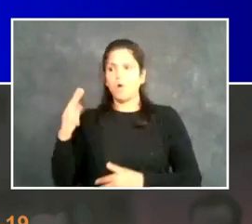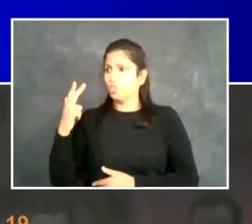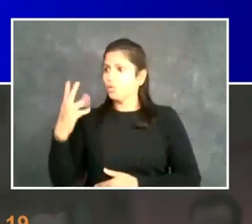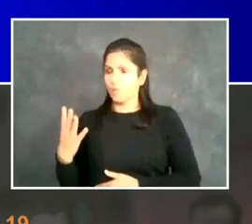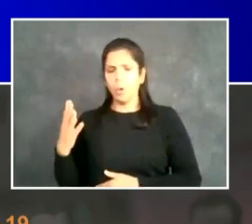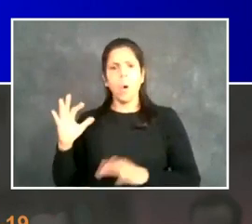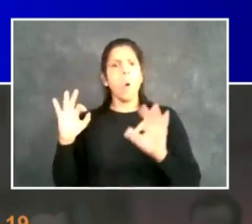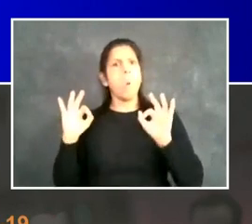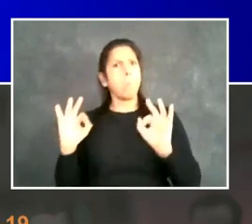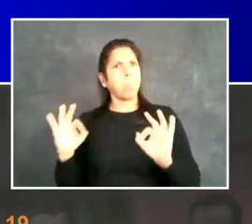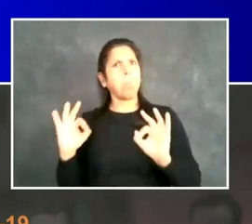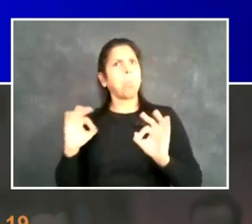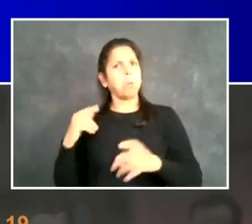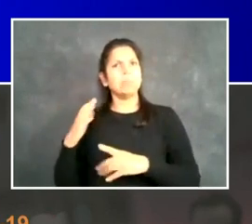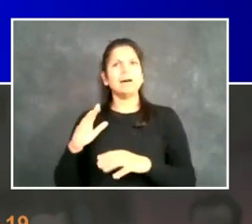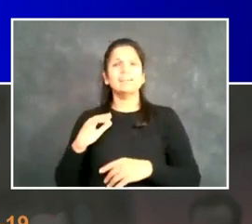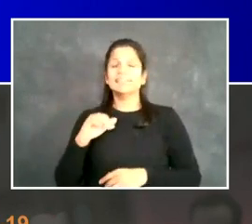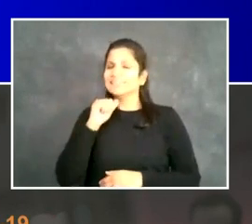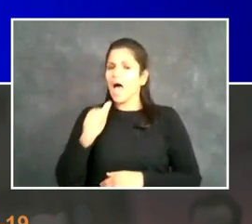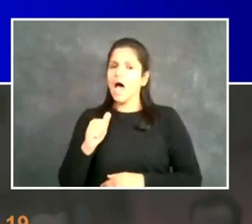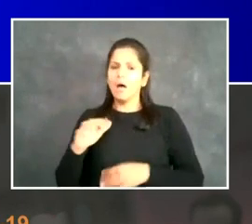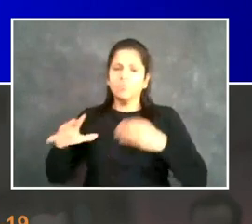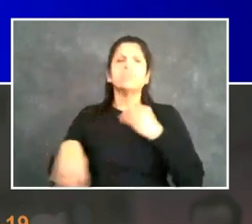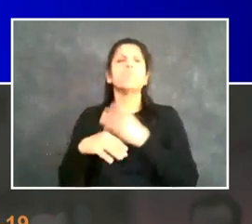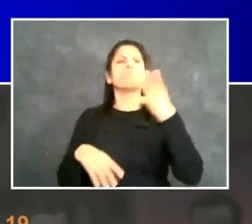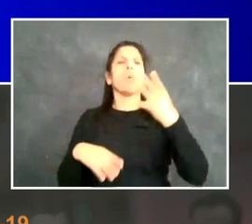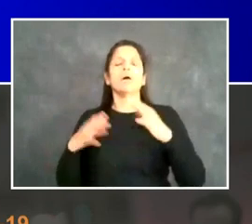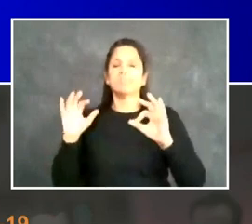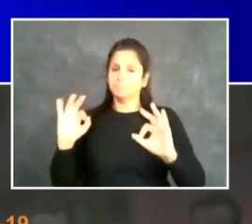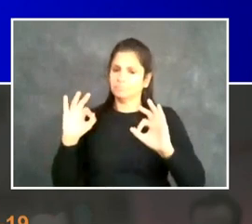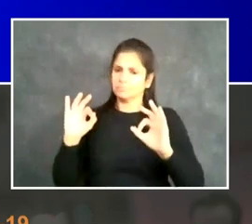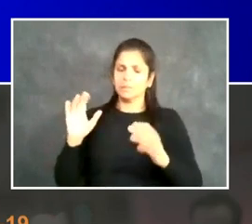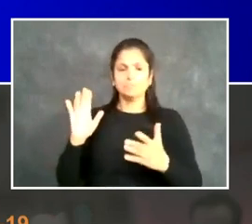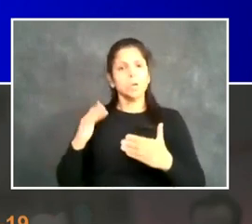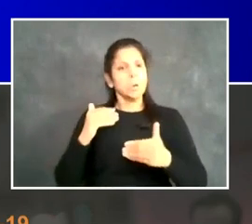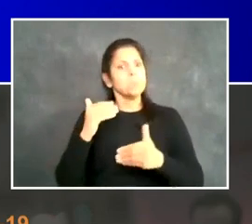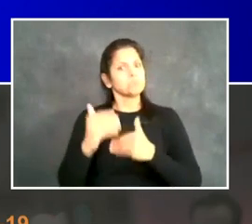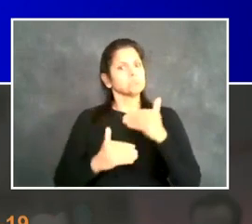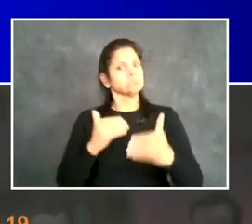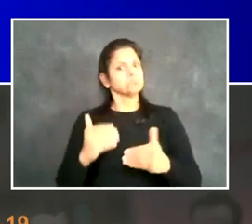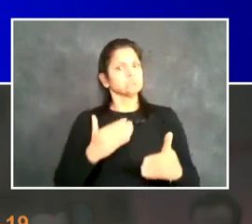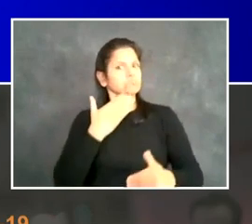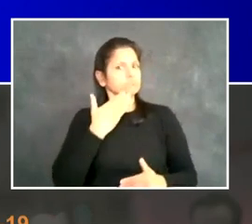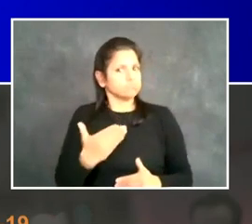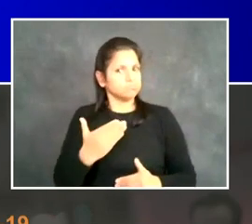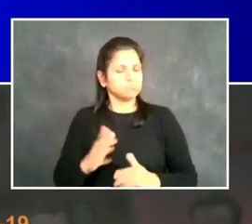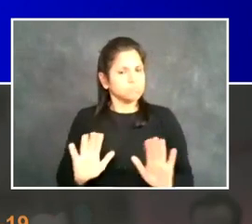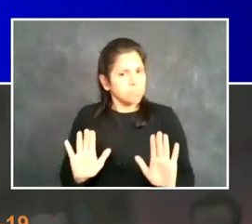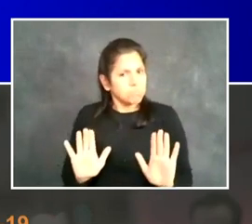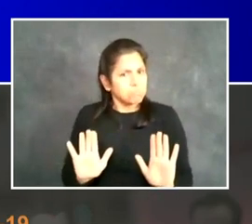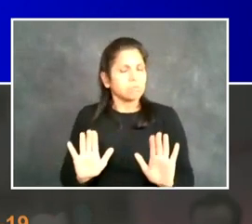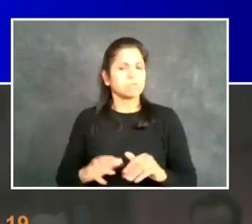MOST DAYS WE HAVE SEEN PROGRESS, BUT NOT WHAT WE STILL NEED FULLY TO GET EVERYTHING GOING DOWN IN THE SAME